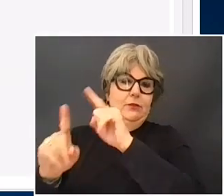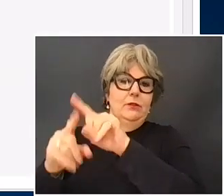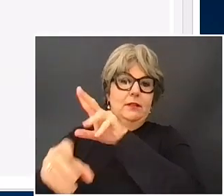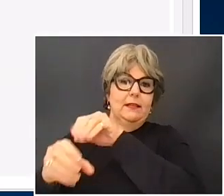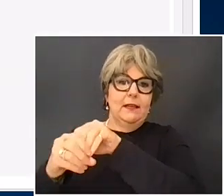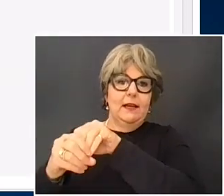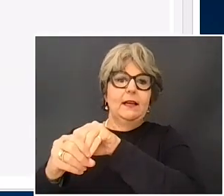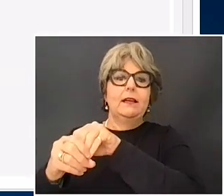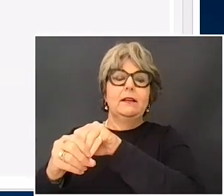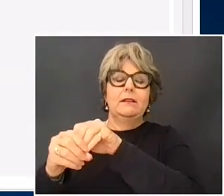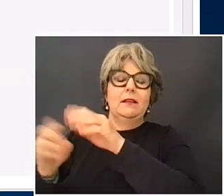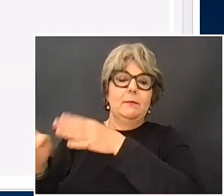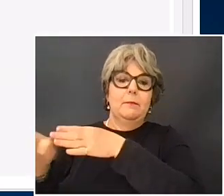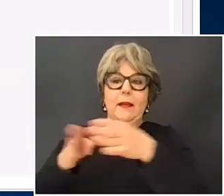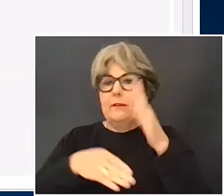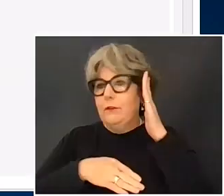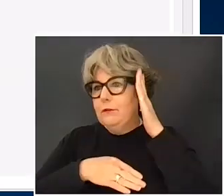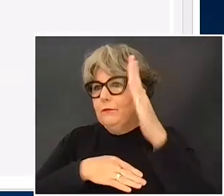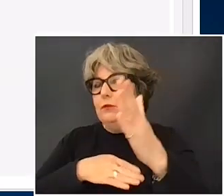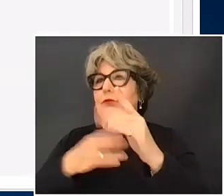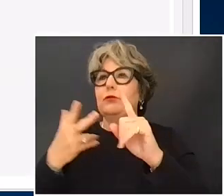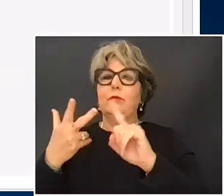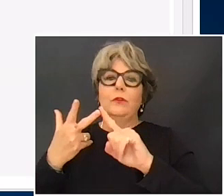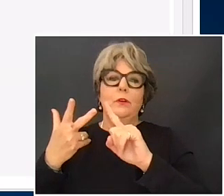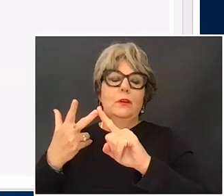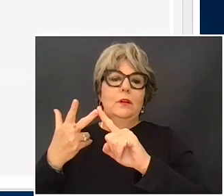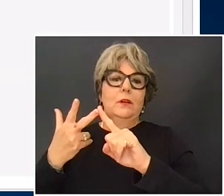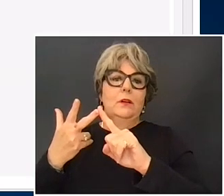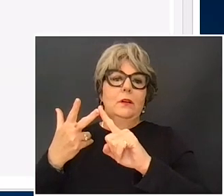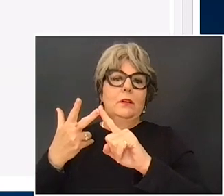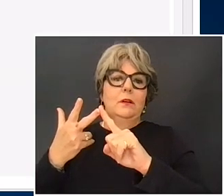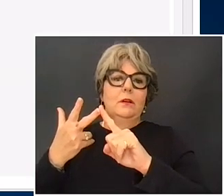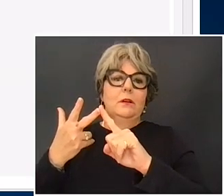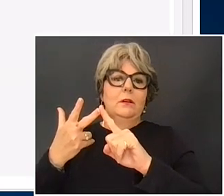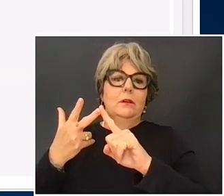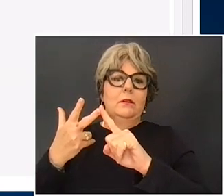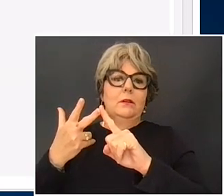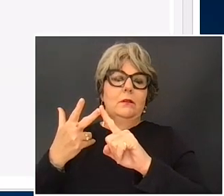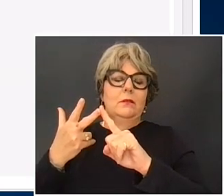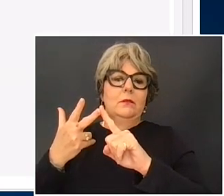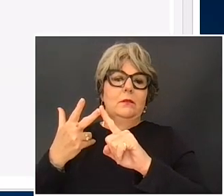planning, showing up to evaluate the